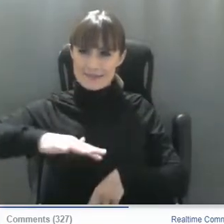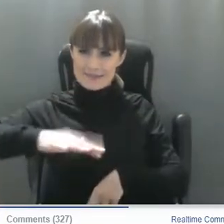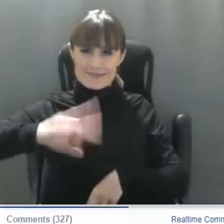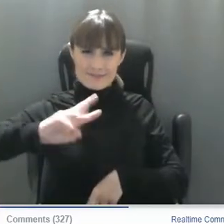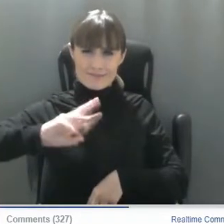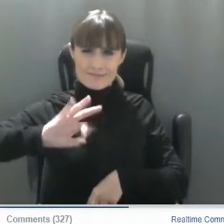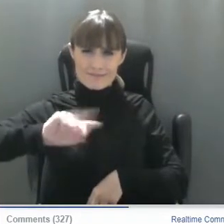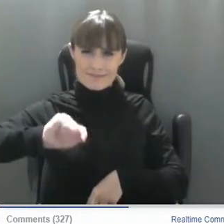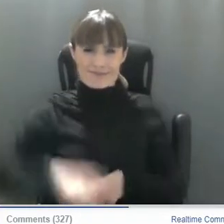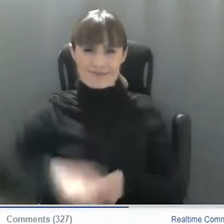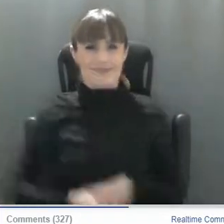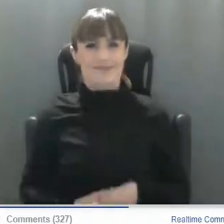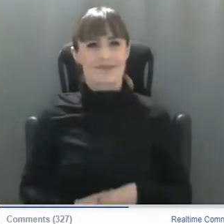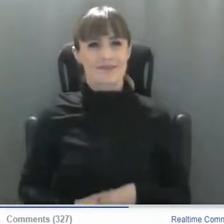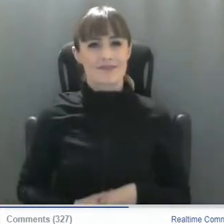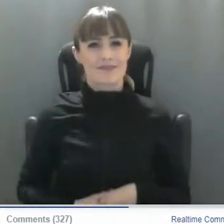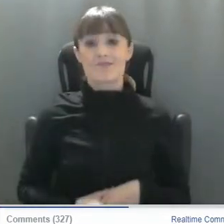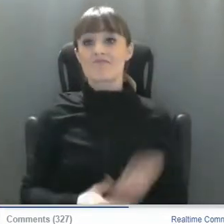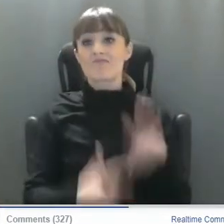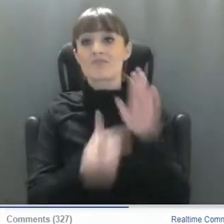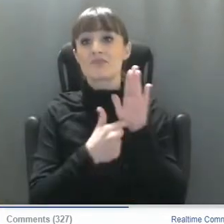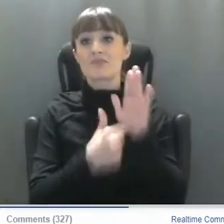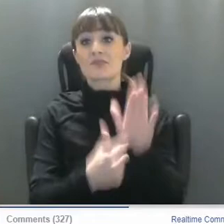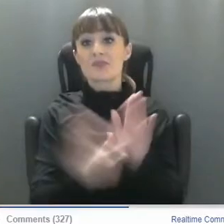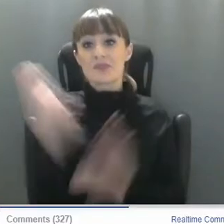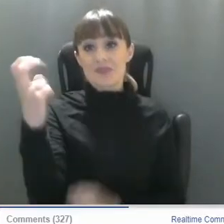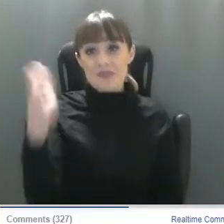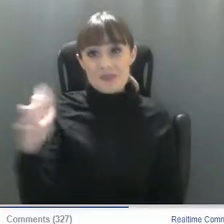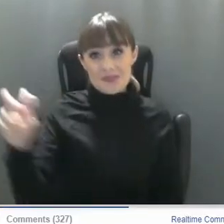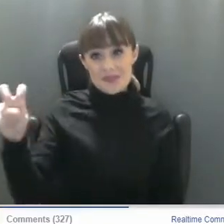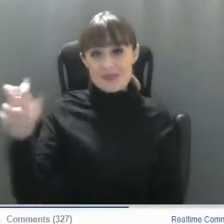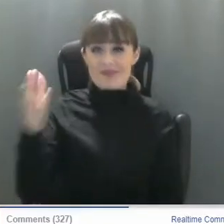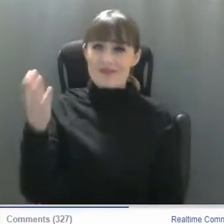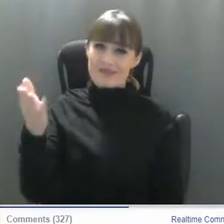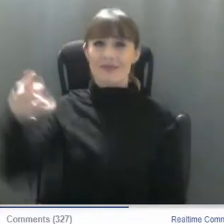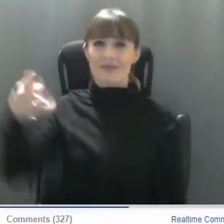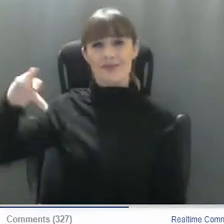what the zoo's like. There's Princess over there napping, she's enjoying-